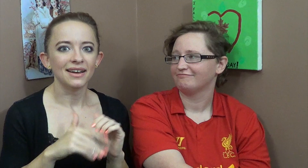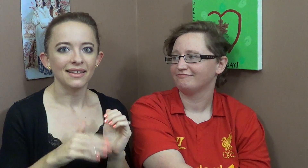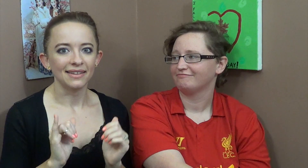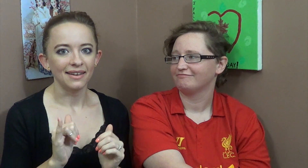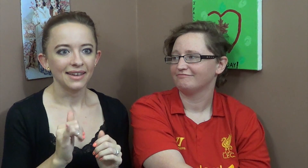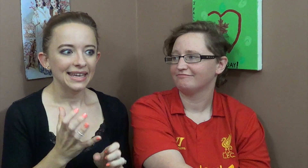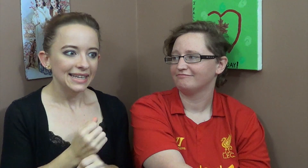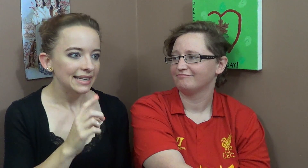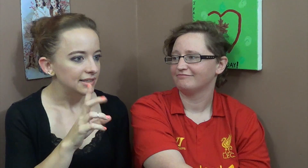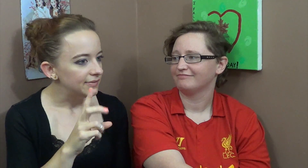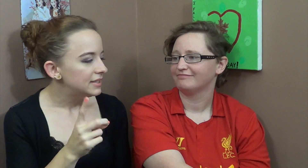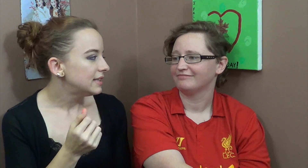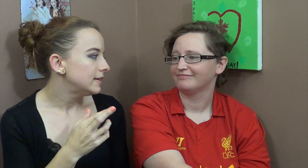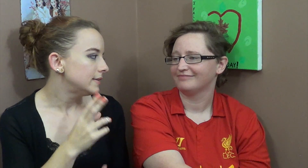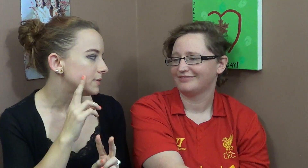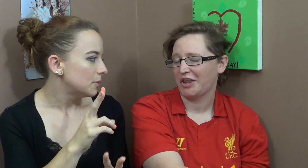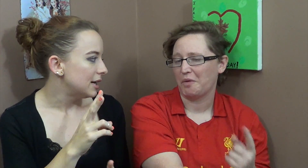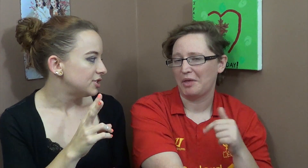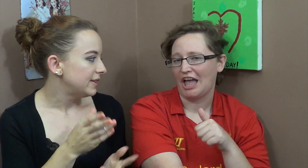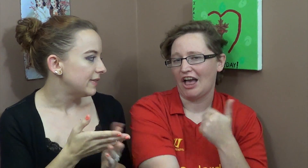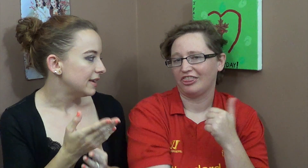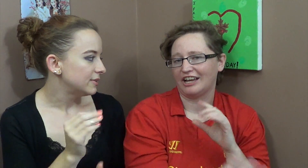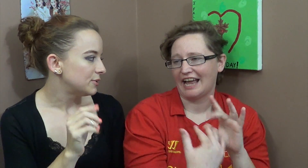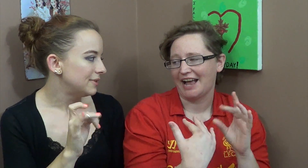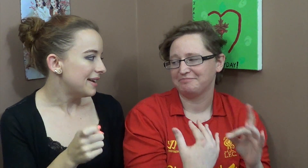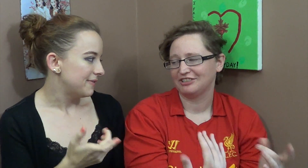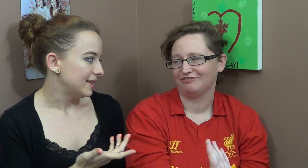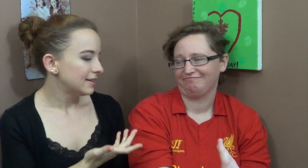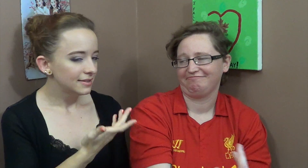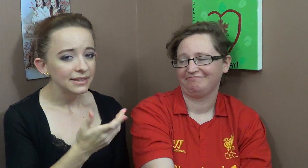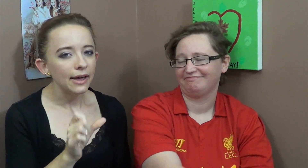depend on like getting DVDs or watching things through Netflix. Jenna: There are other options.